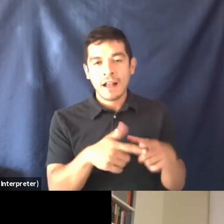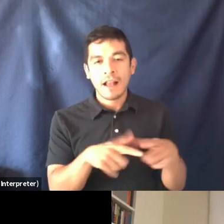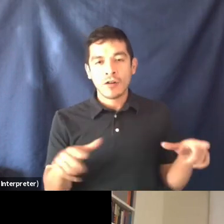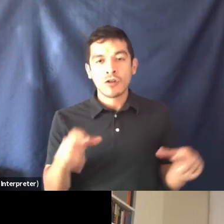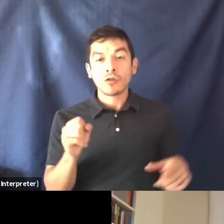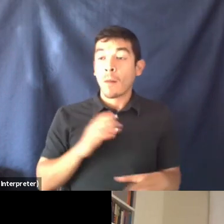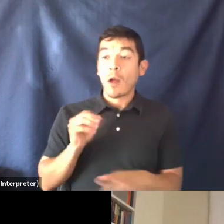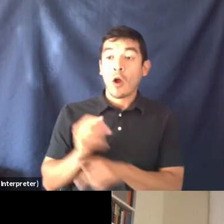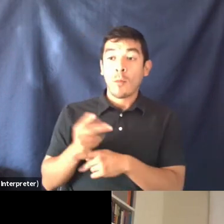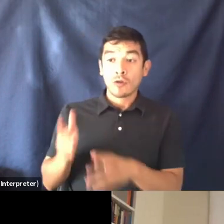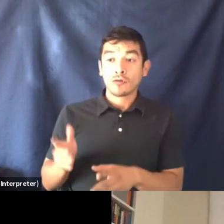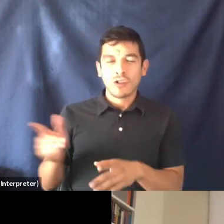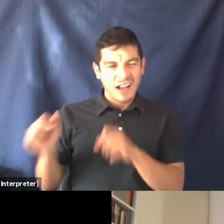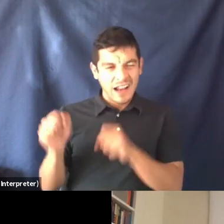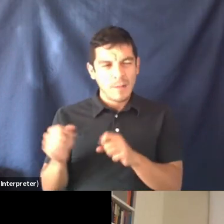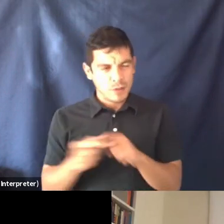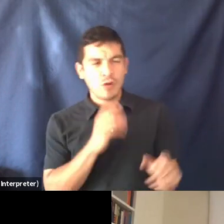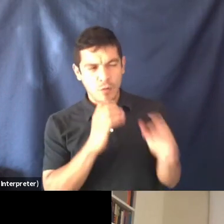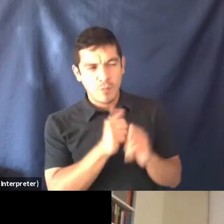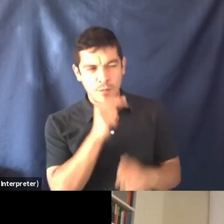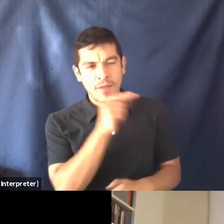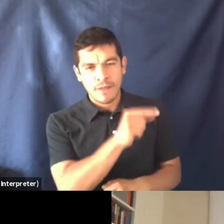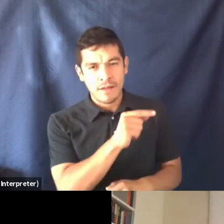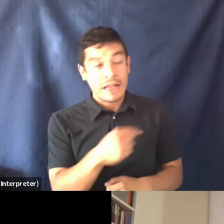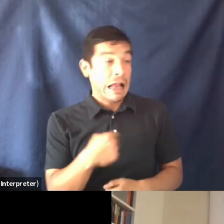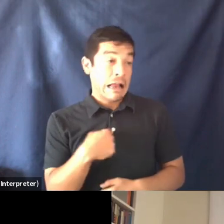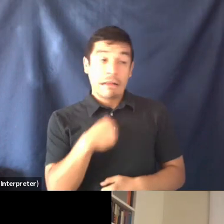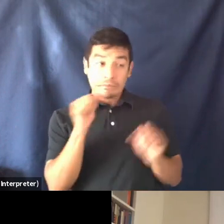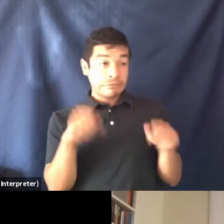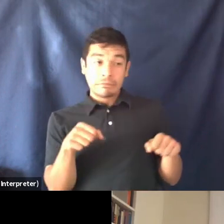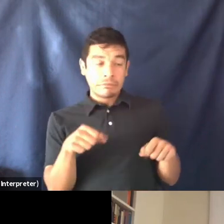they were able to communicate with them. I wasn't able to but I felt like,